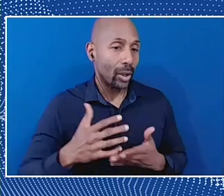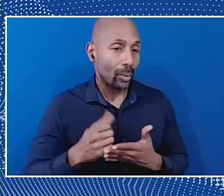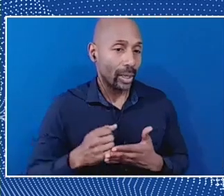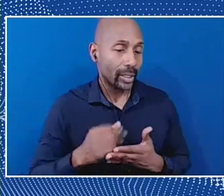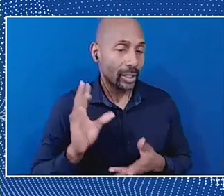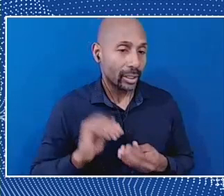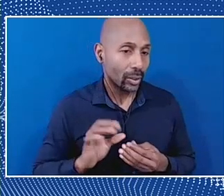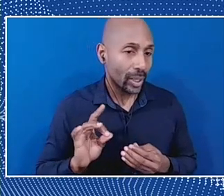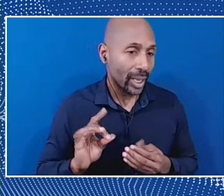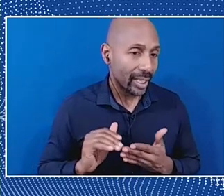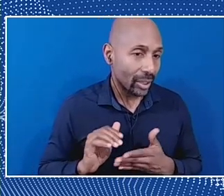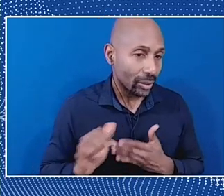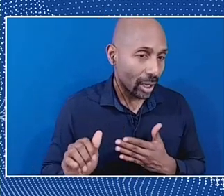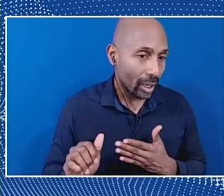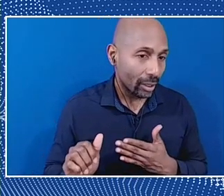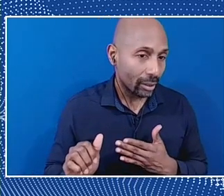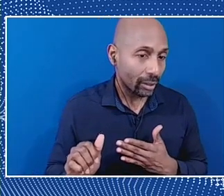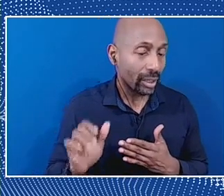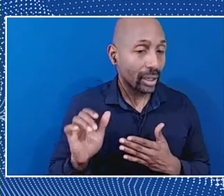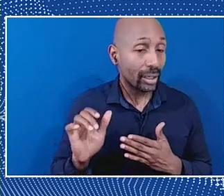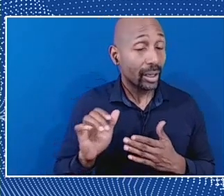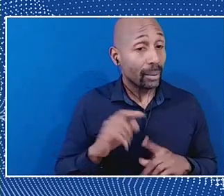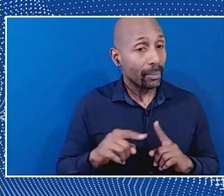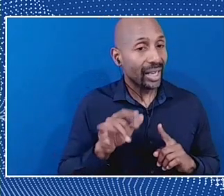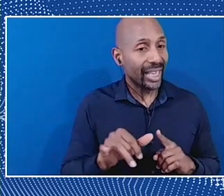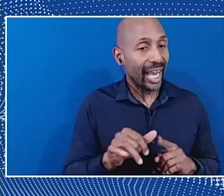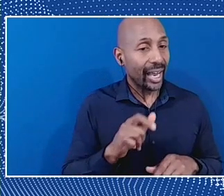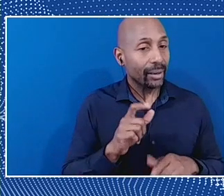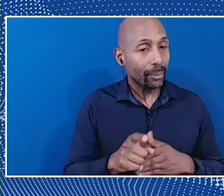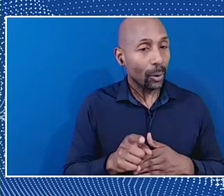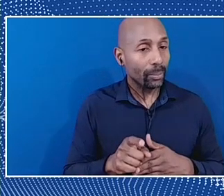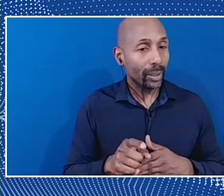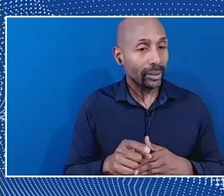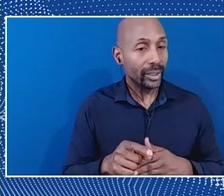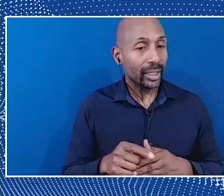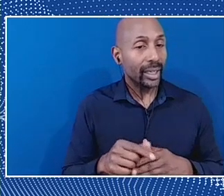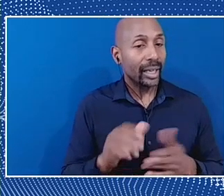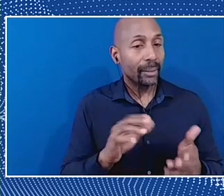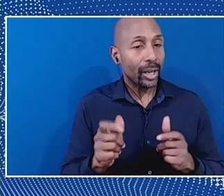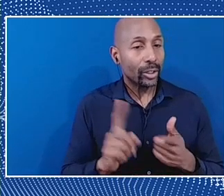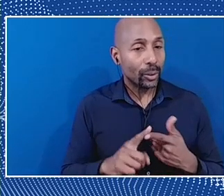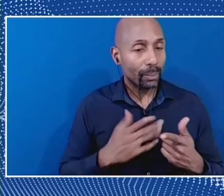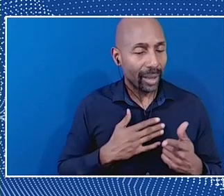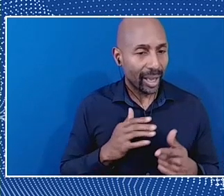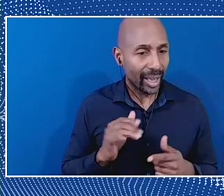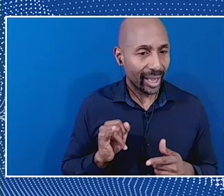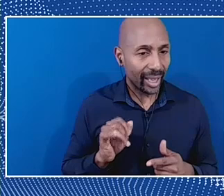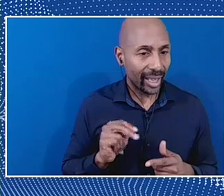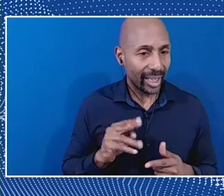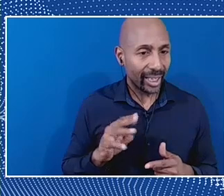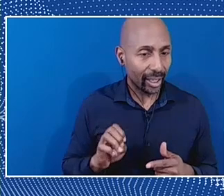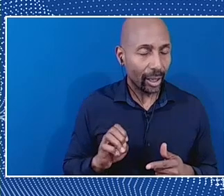Income Based Repayment Plan at the time. I hope those defaulted payments were accounted, or at least [inaudible 02:47:44] on rehabilitation forbearance,